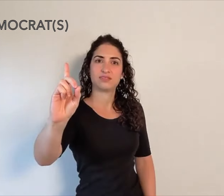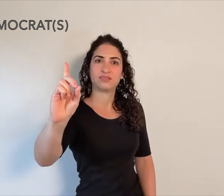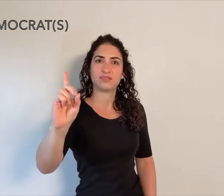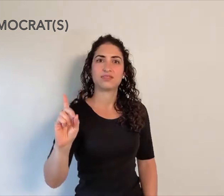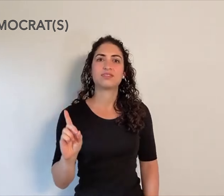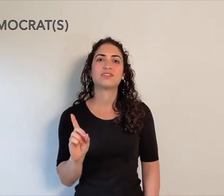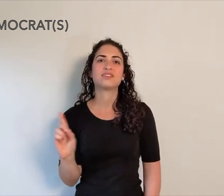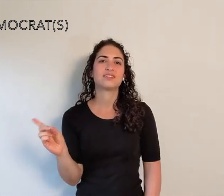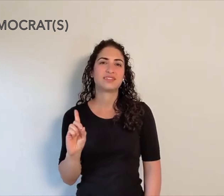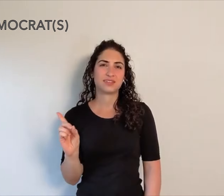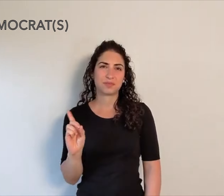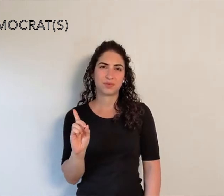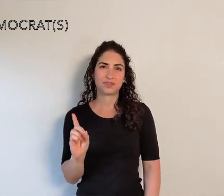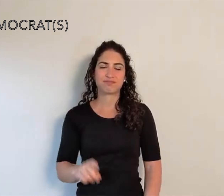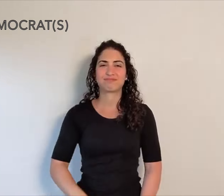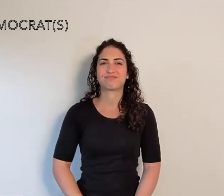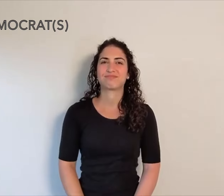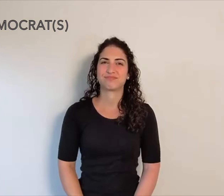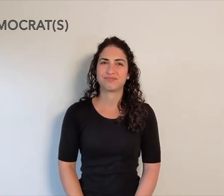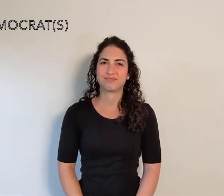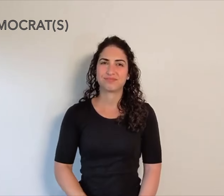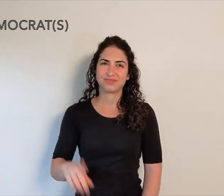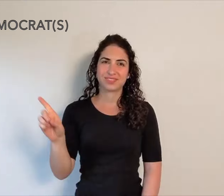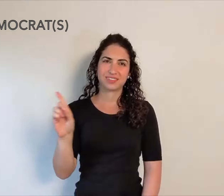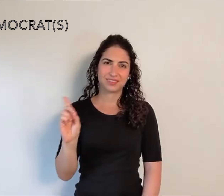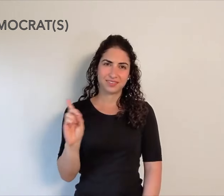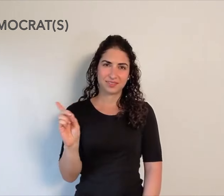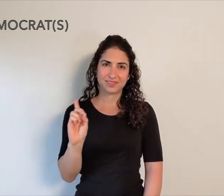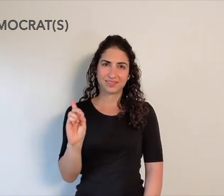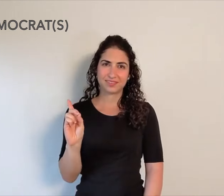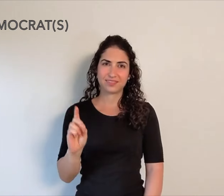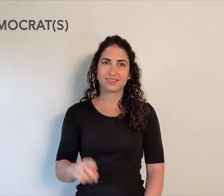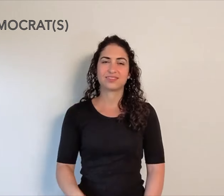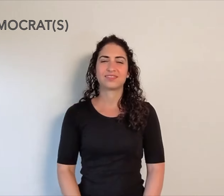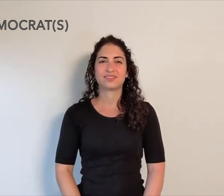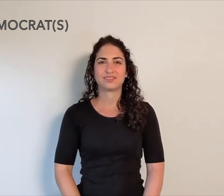the "D" handshape here: DEMOCRAT